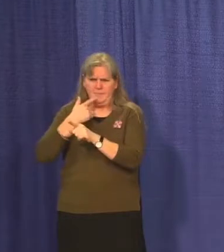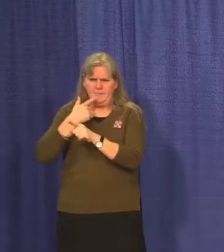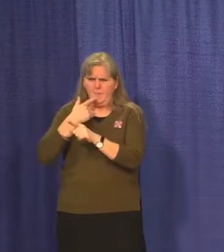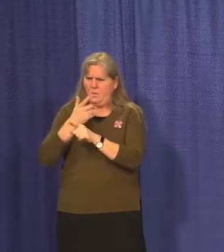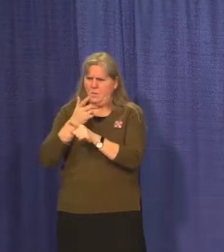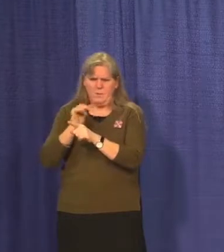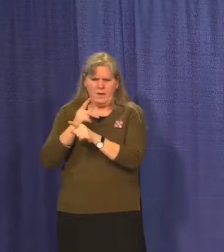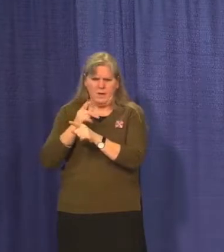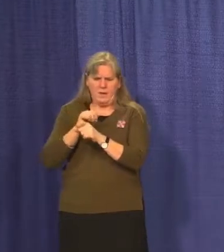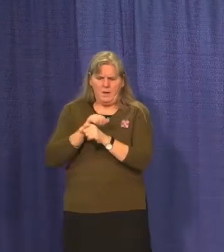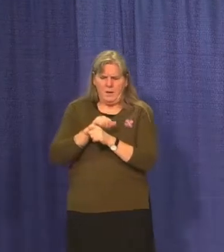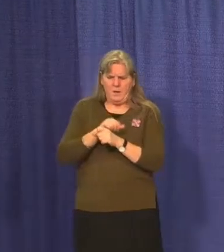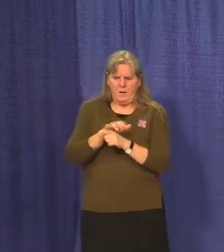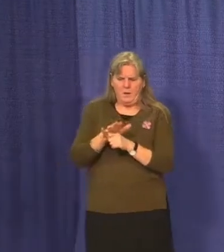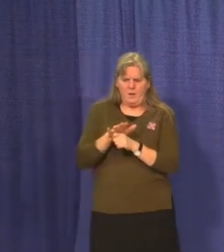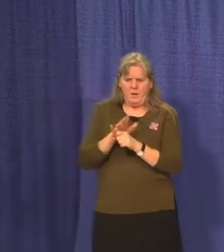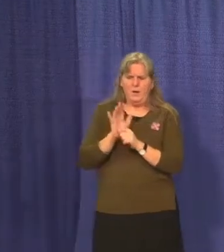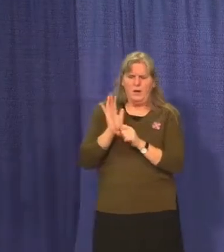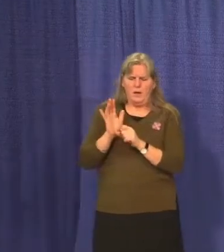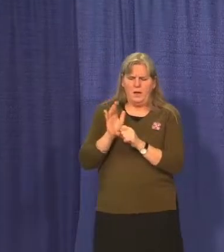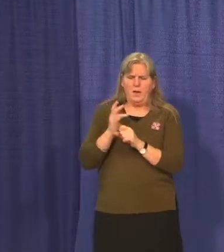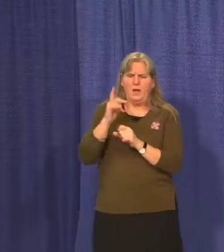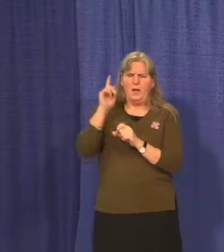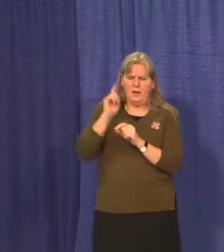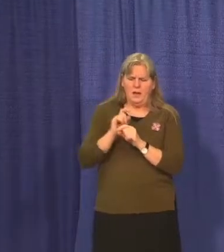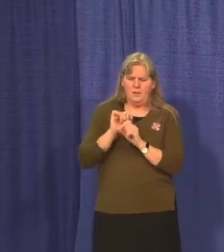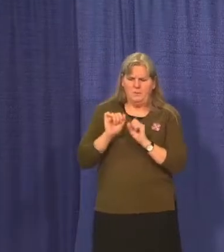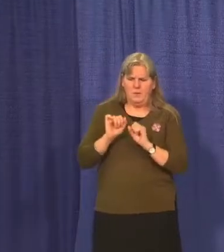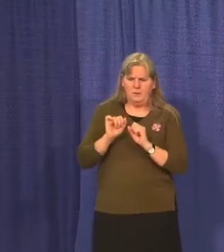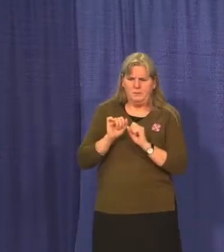a theme of emerging from the pandemic, what is the influence